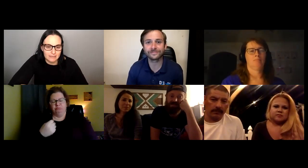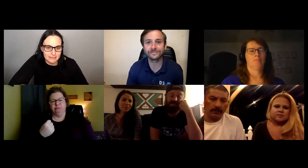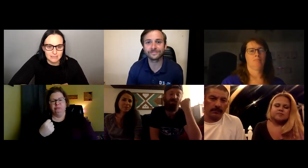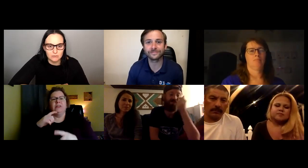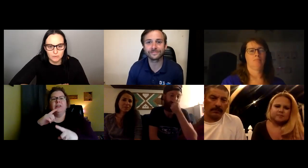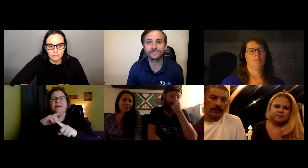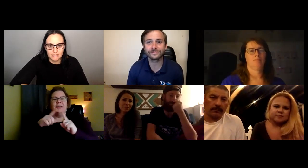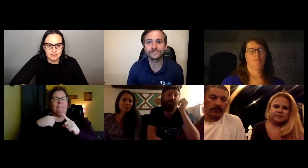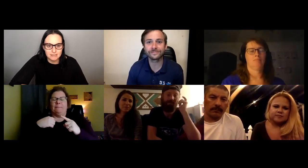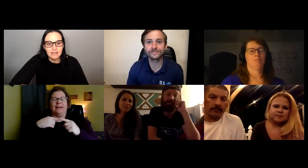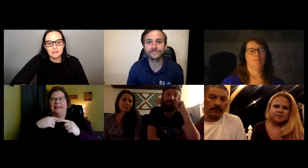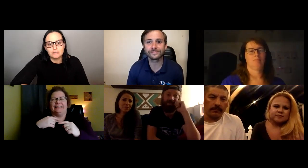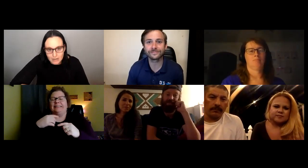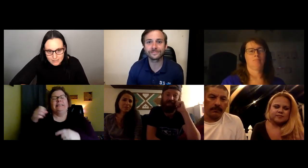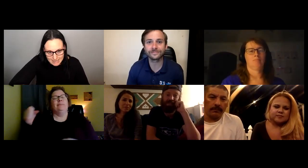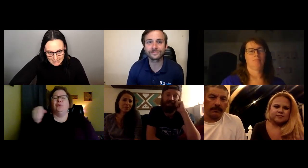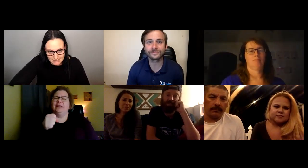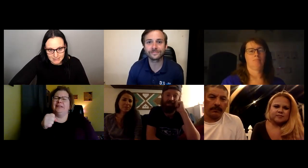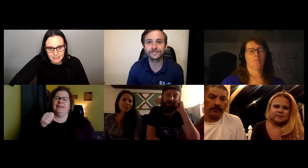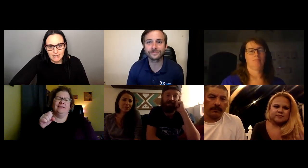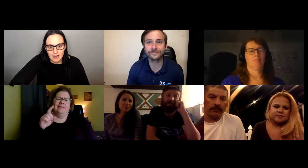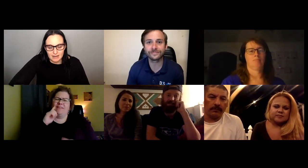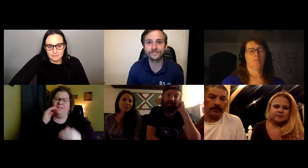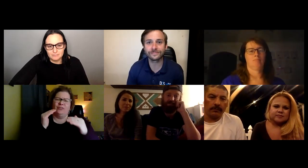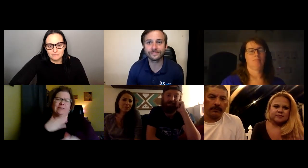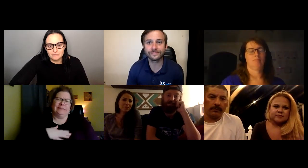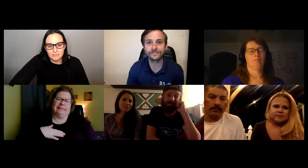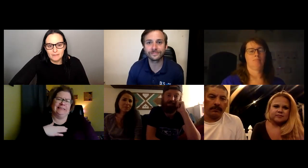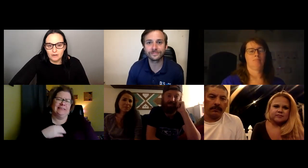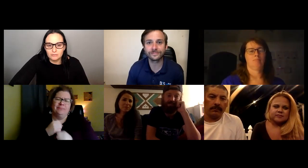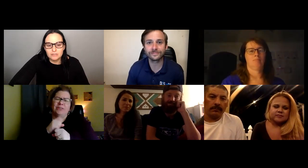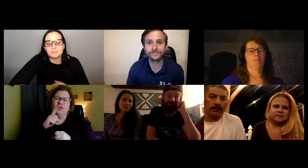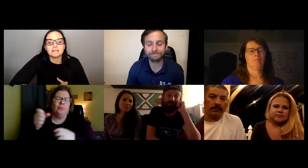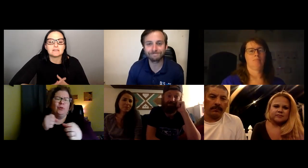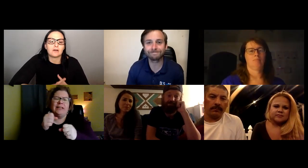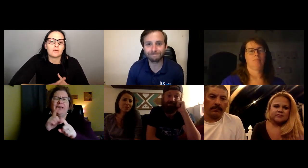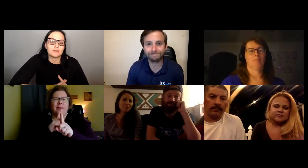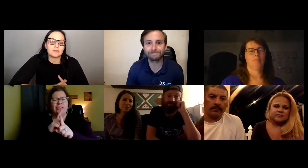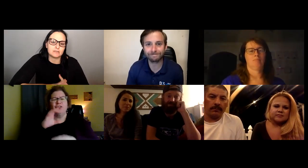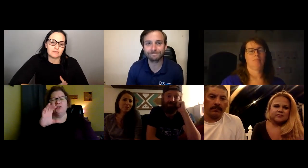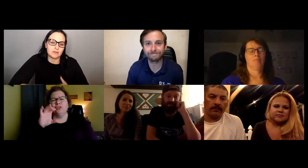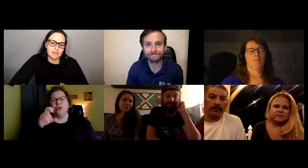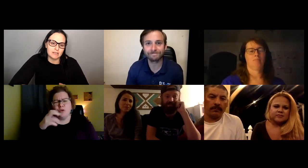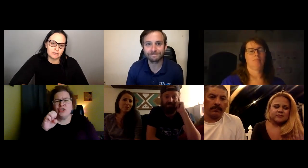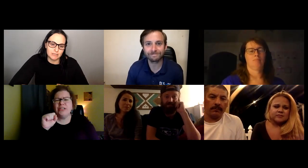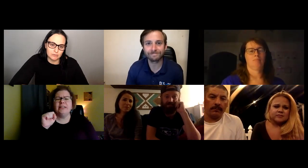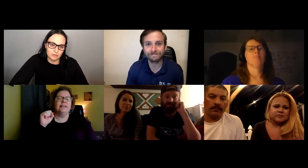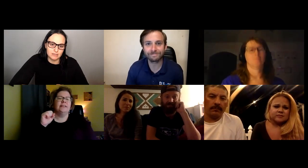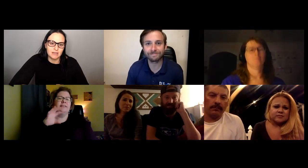instinct with your kids trust that um you know just please